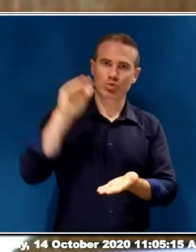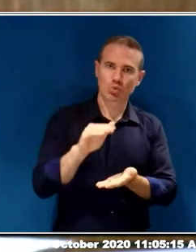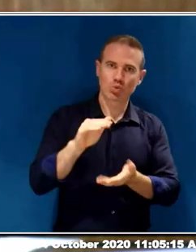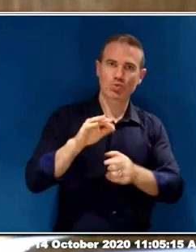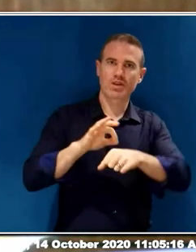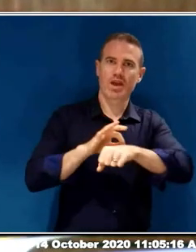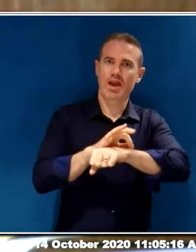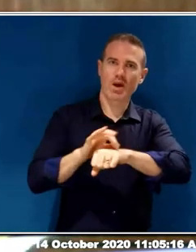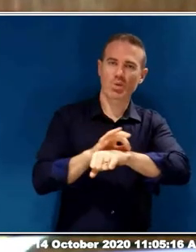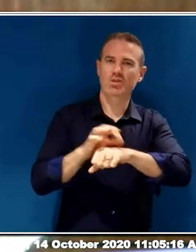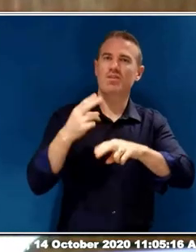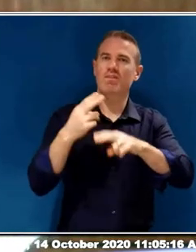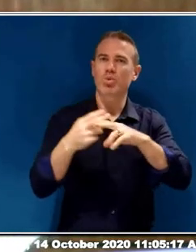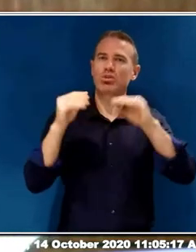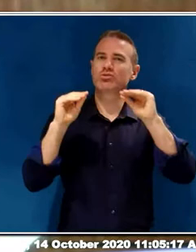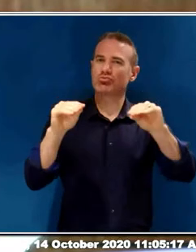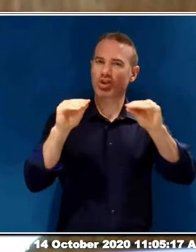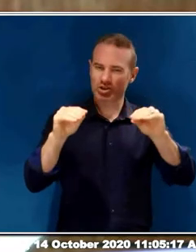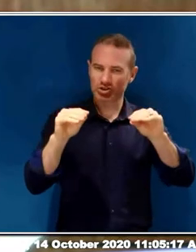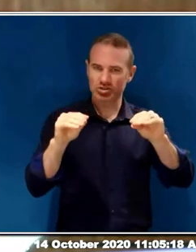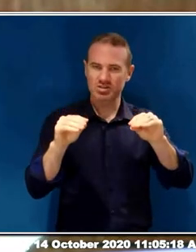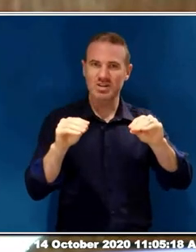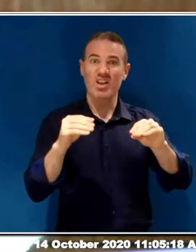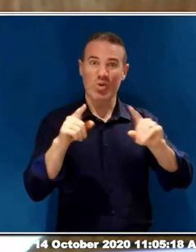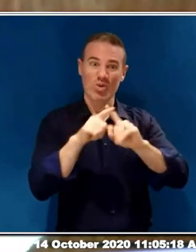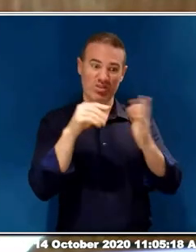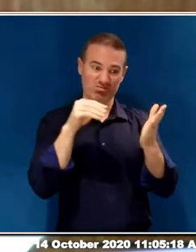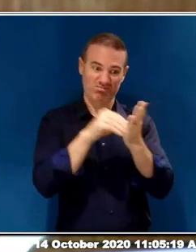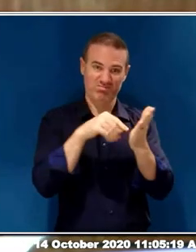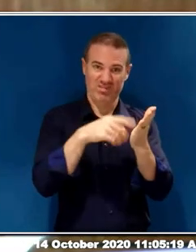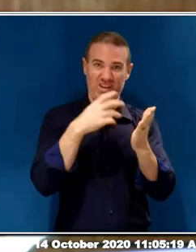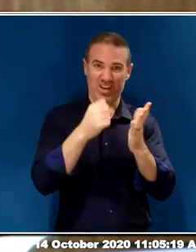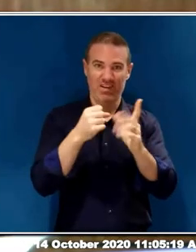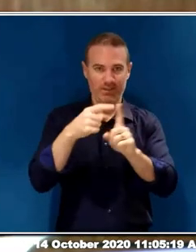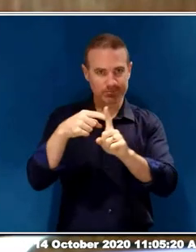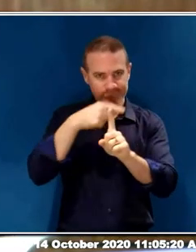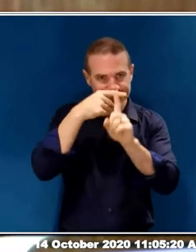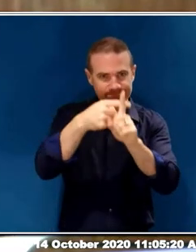They set goals as to how the school working with the family are going to